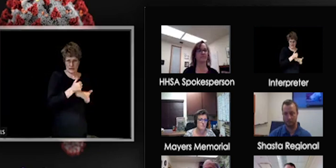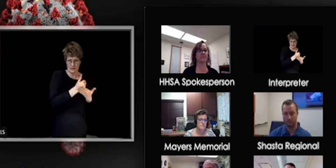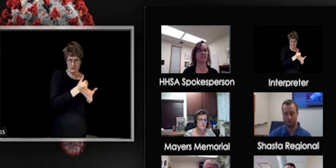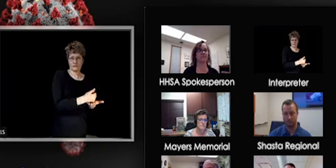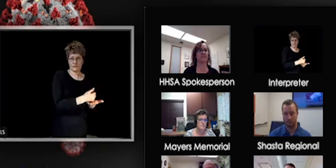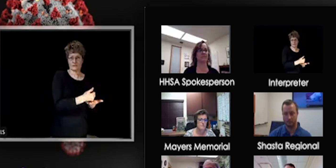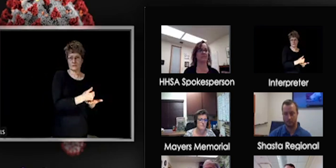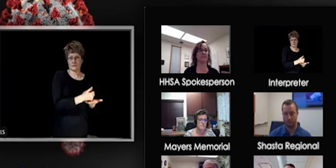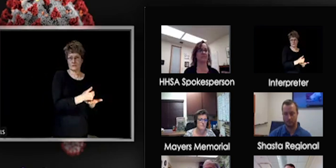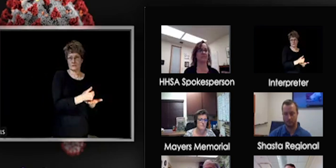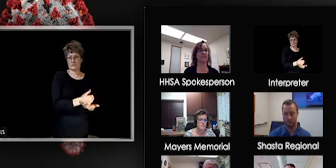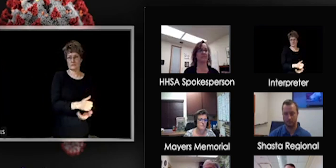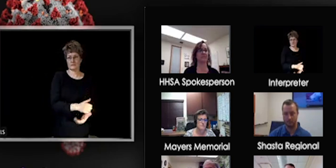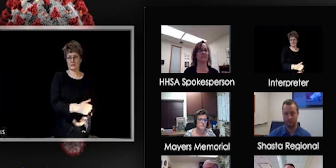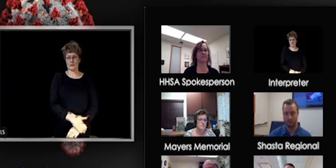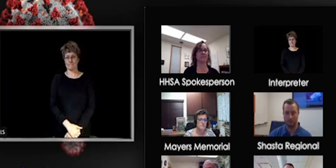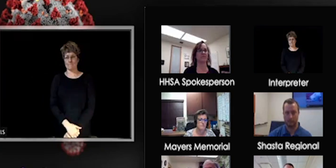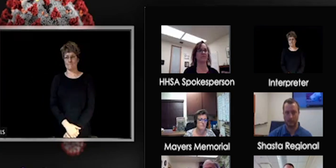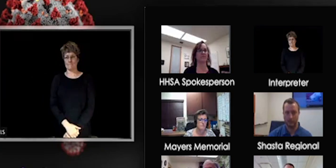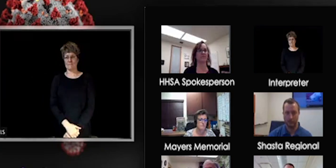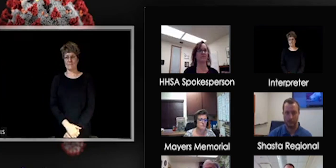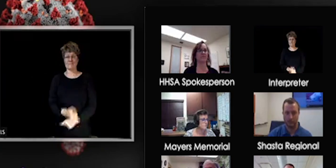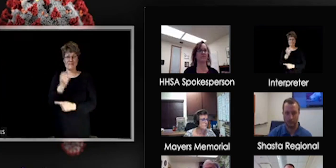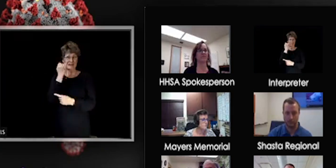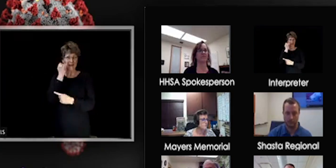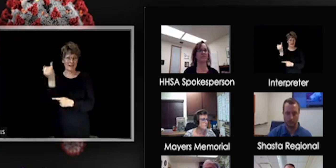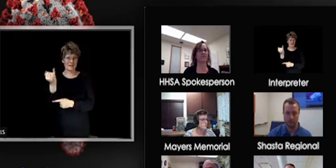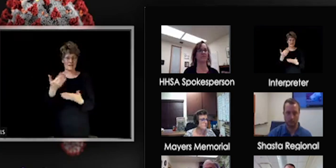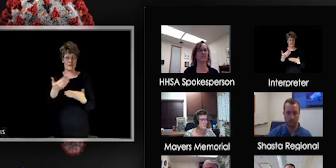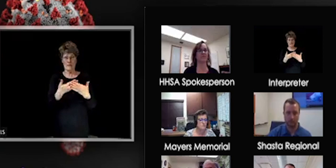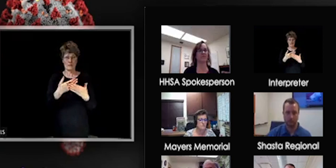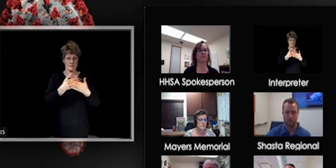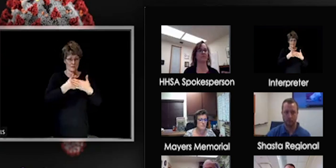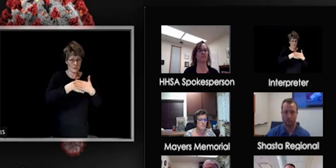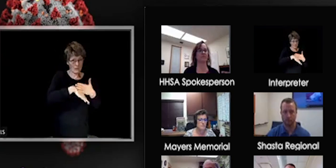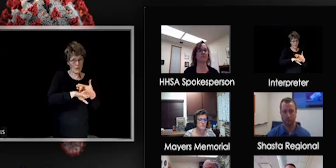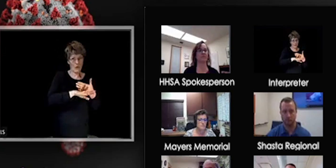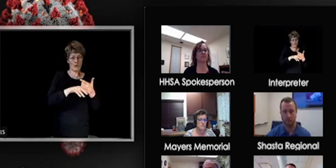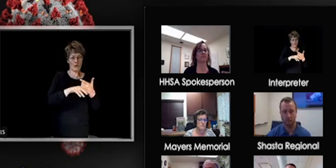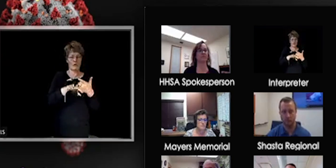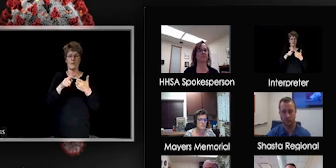of a family member or the birth of a family member or if someone’s cognitively impaired